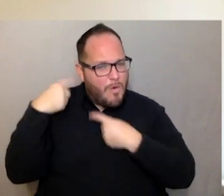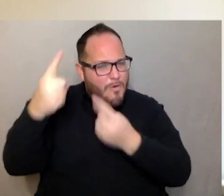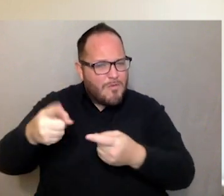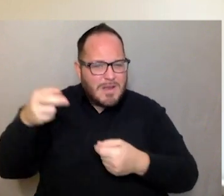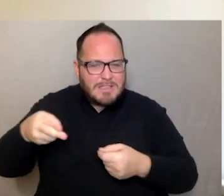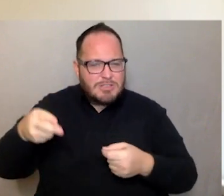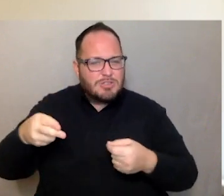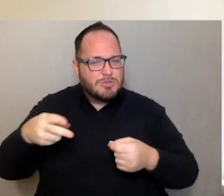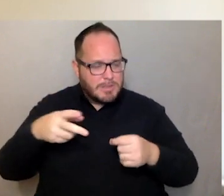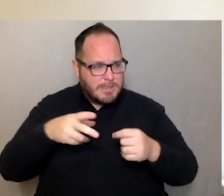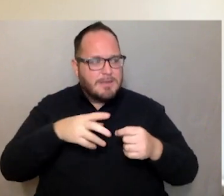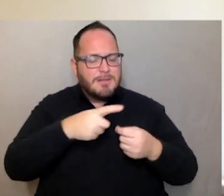COUNTED FOR PURPOSES OF REPRESENTATION.